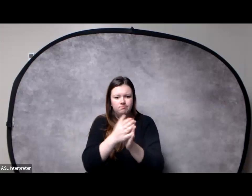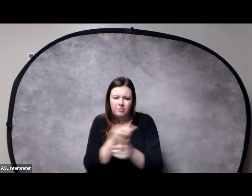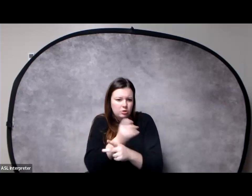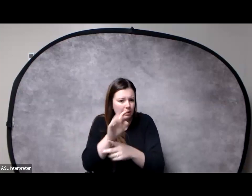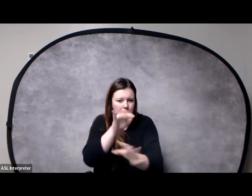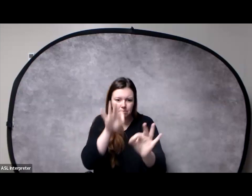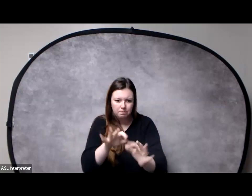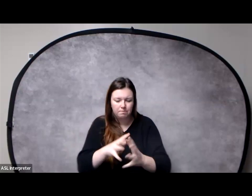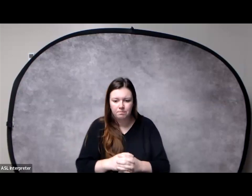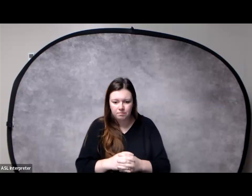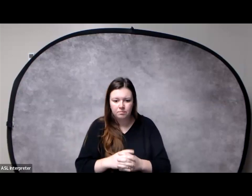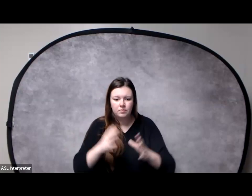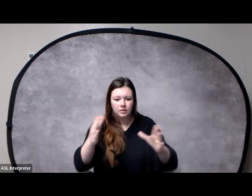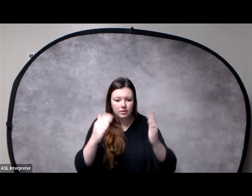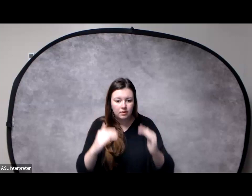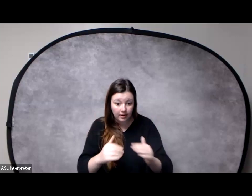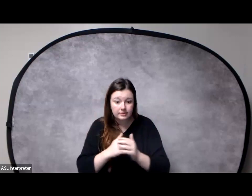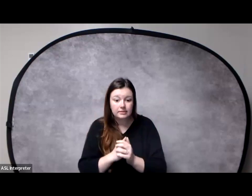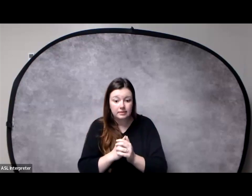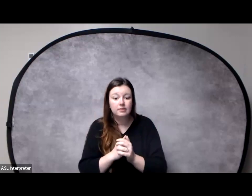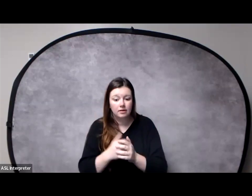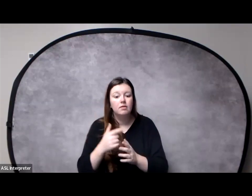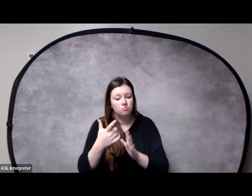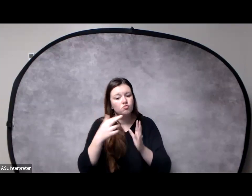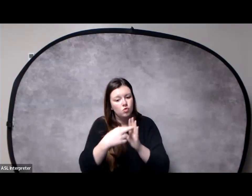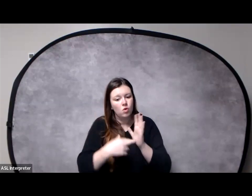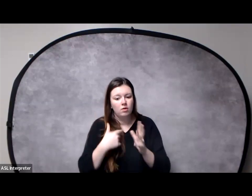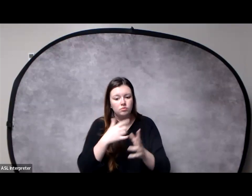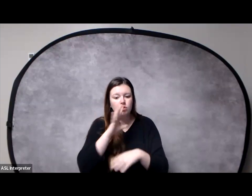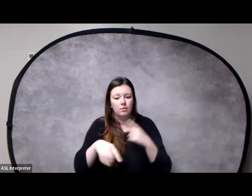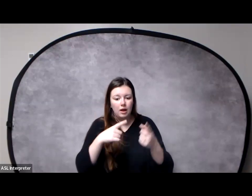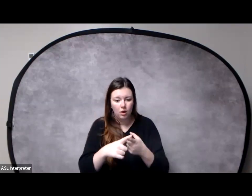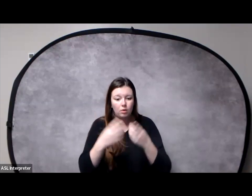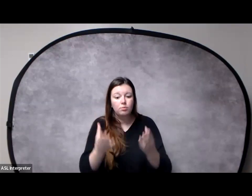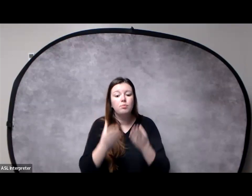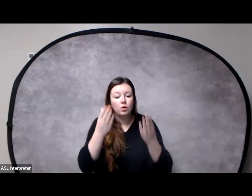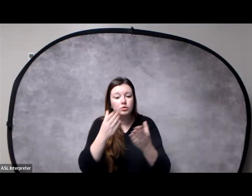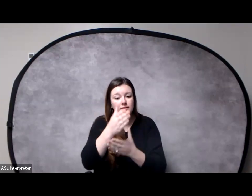That's Proposed Section 84.57.